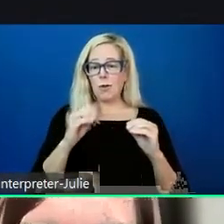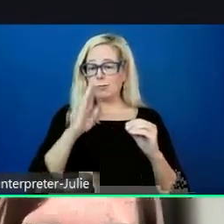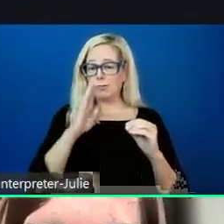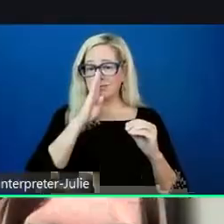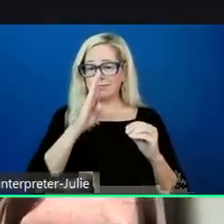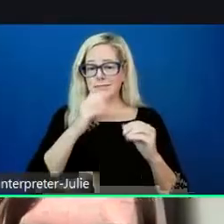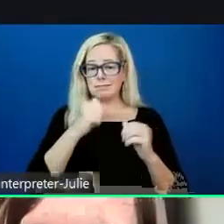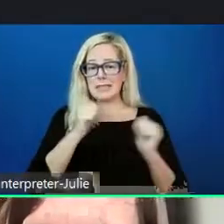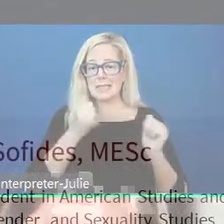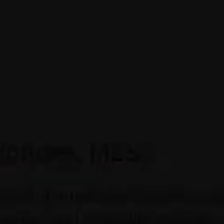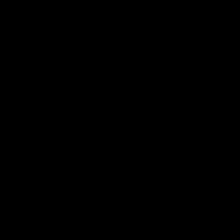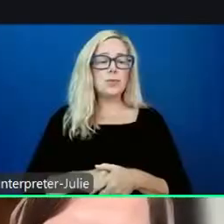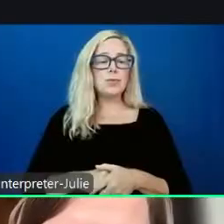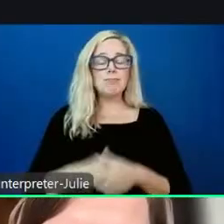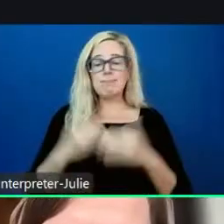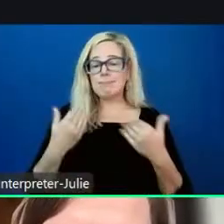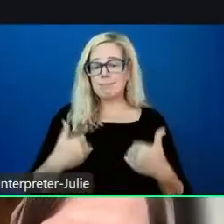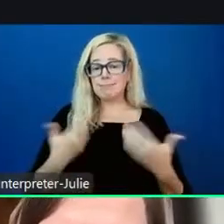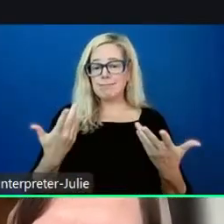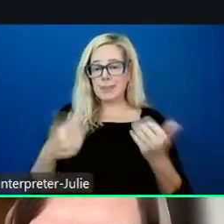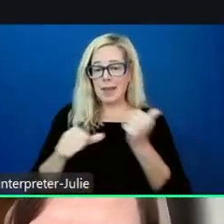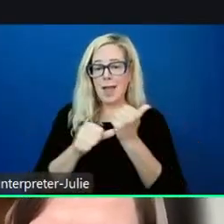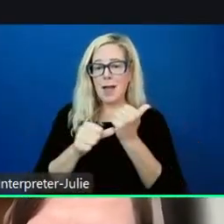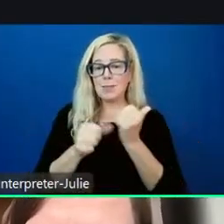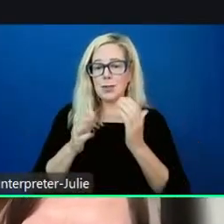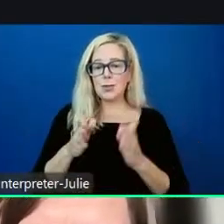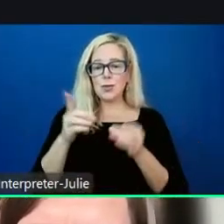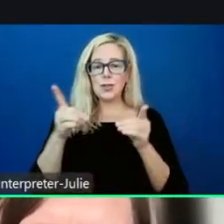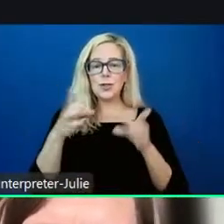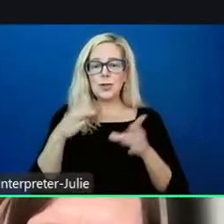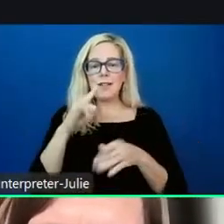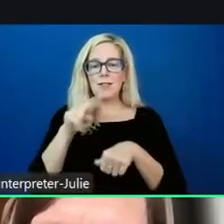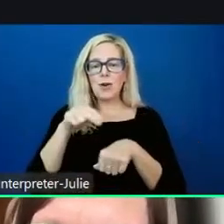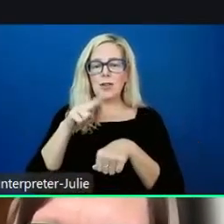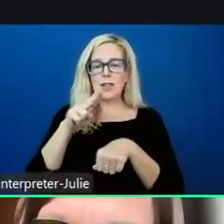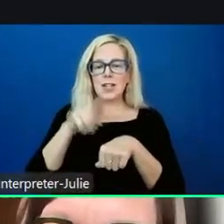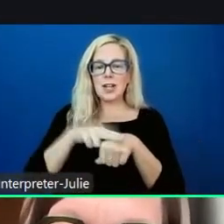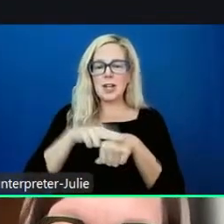So as Director of the National Center for Dignity and Healthcare and Community